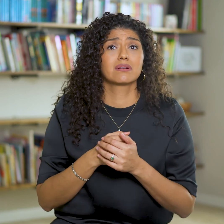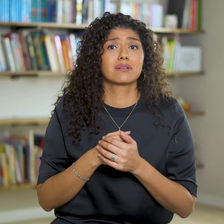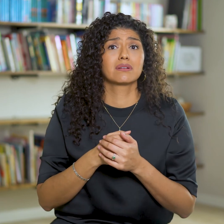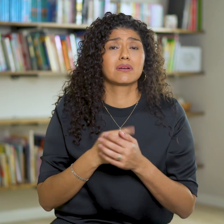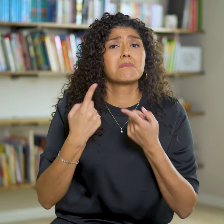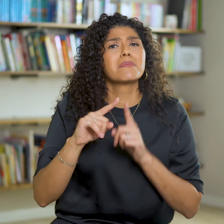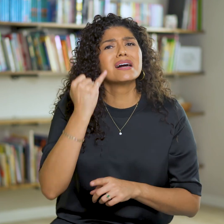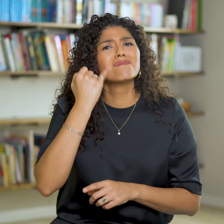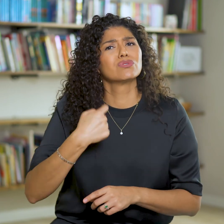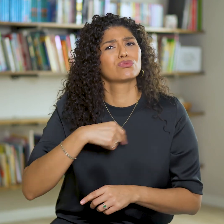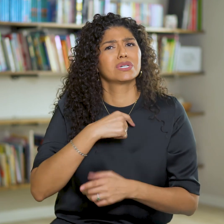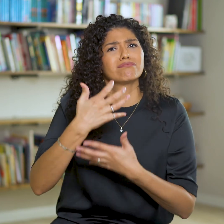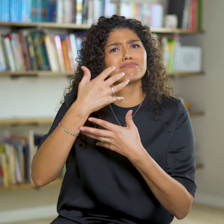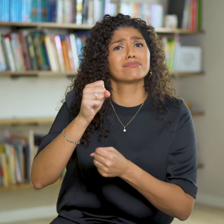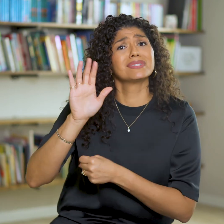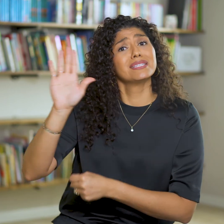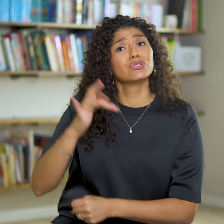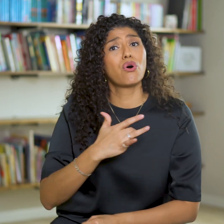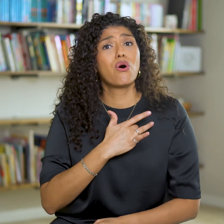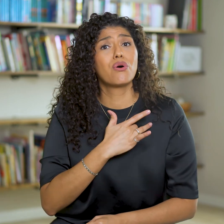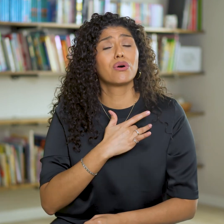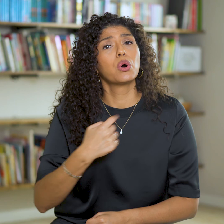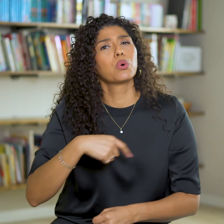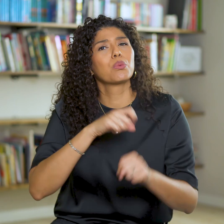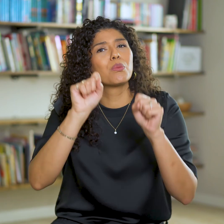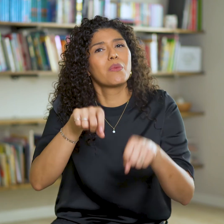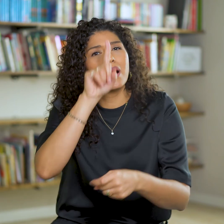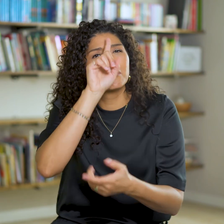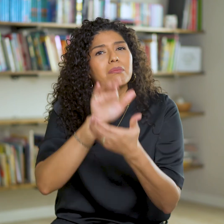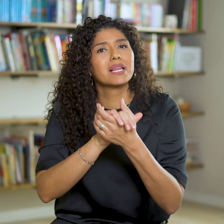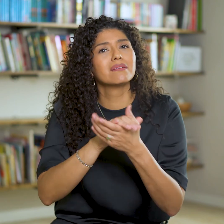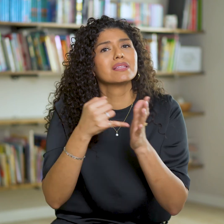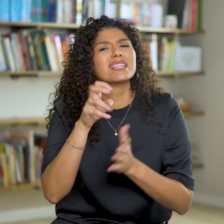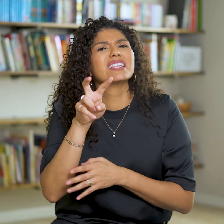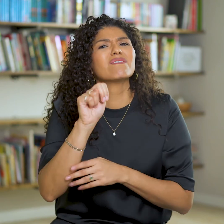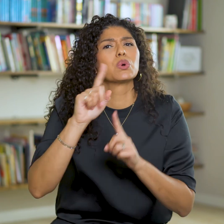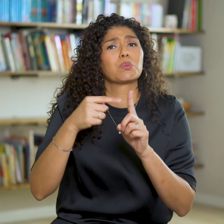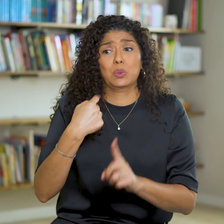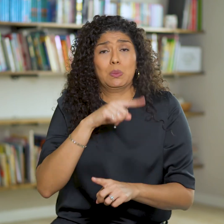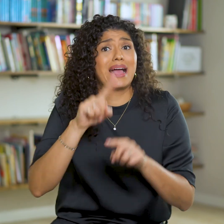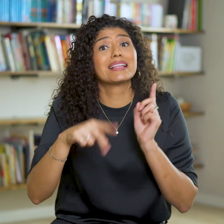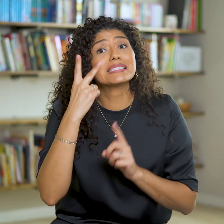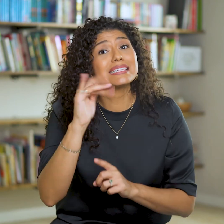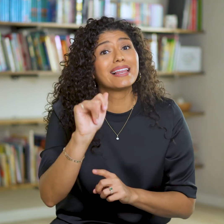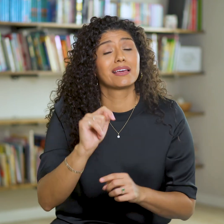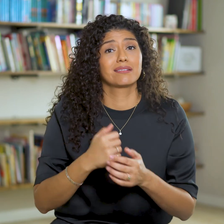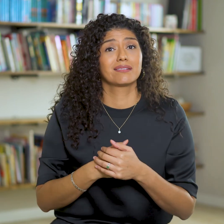but if we trust His heart, we can believe it even when we can't see it: